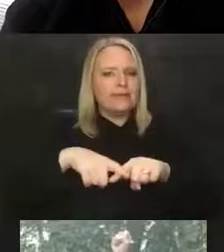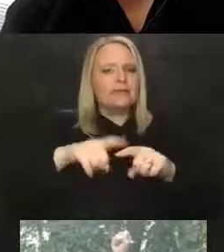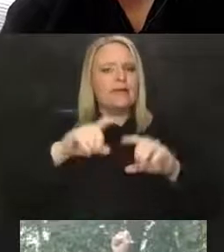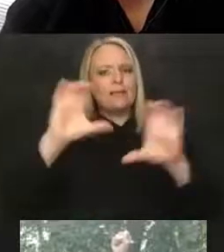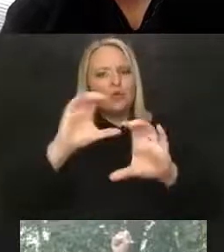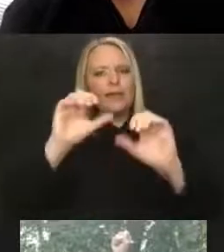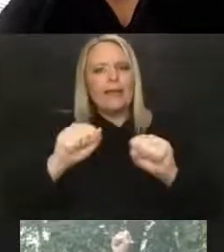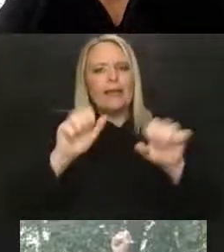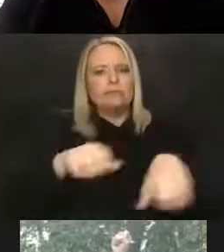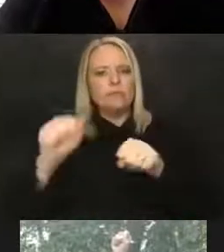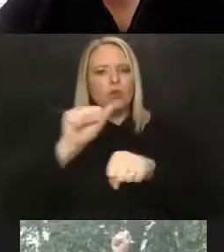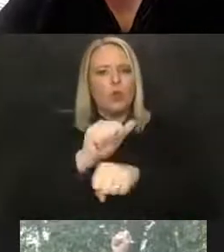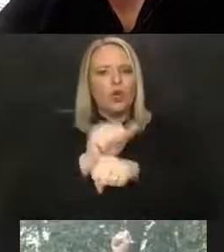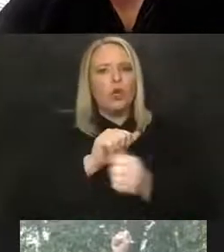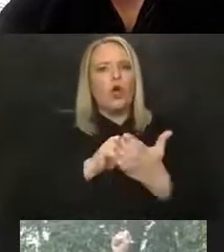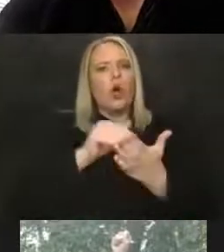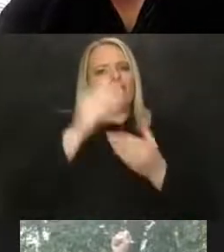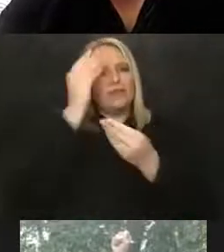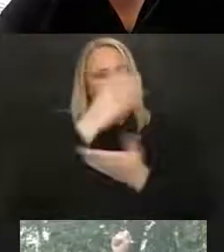often by telling stories that are otherwise erased.